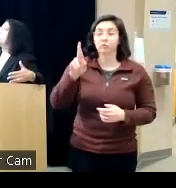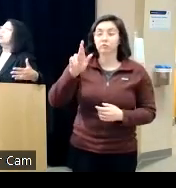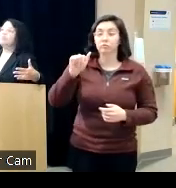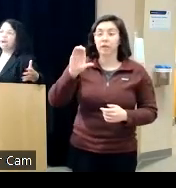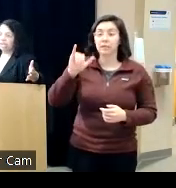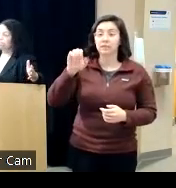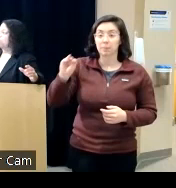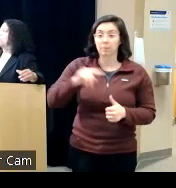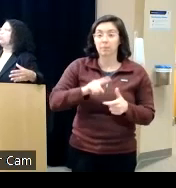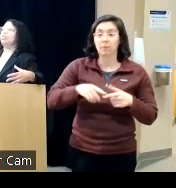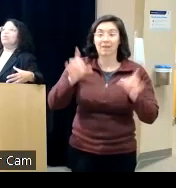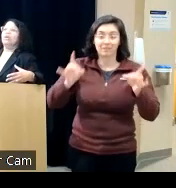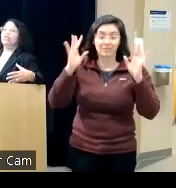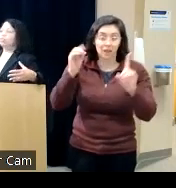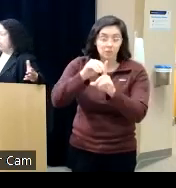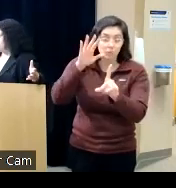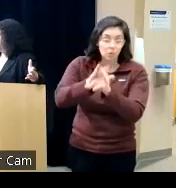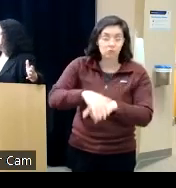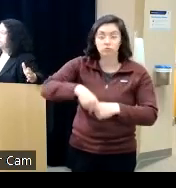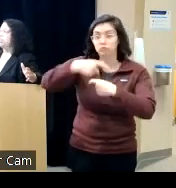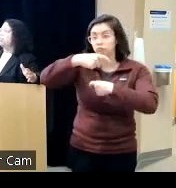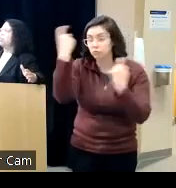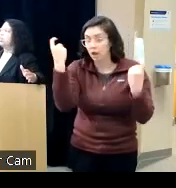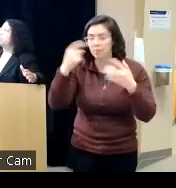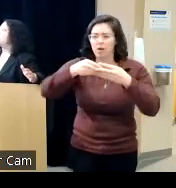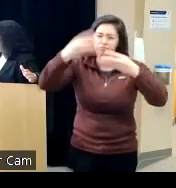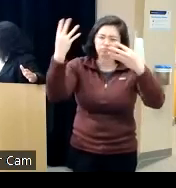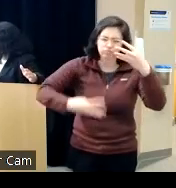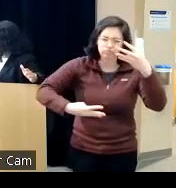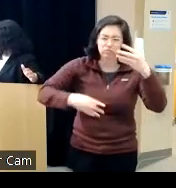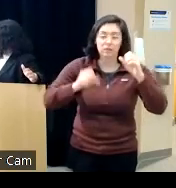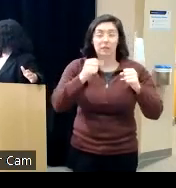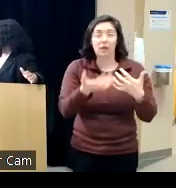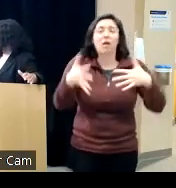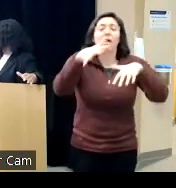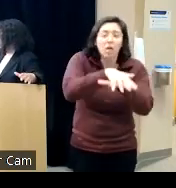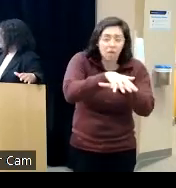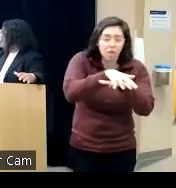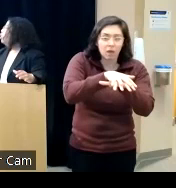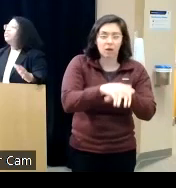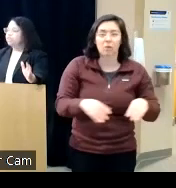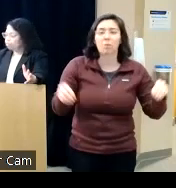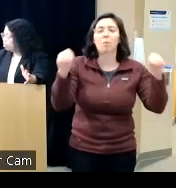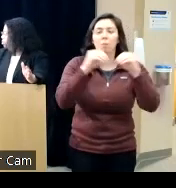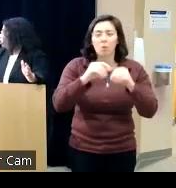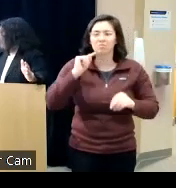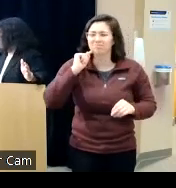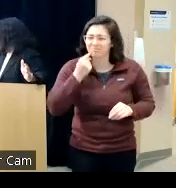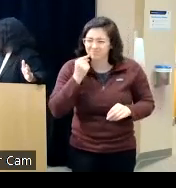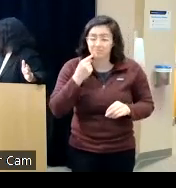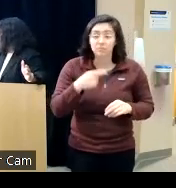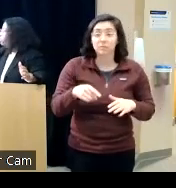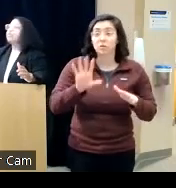violence exposure trauma Etc can just heighten further heighten symptoms they may experience